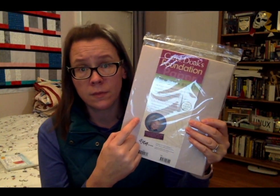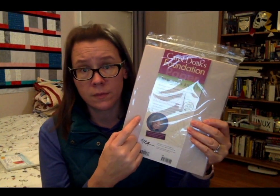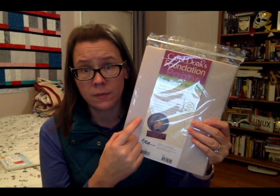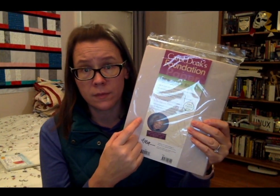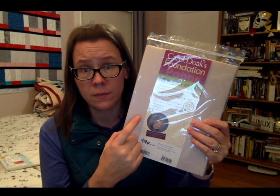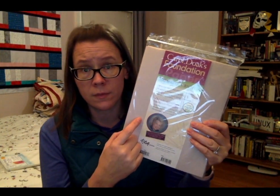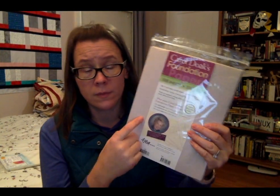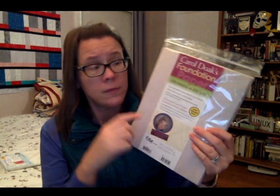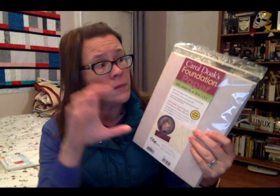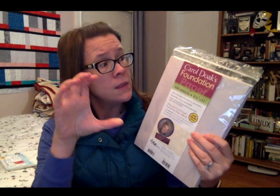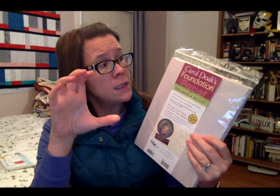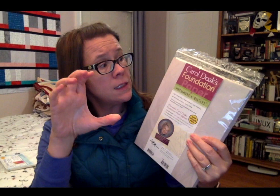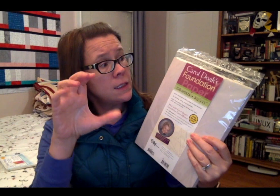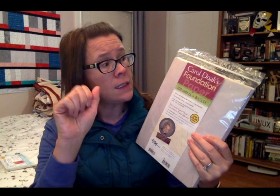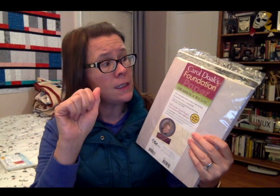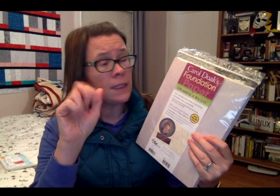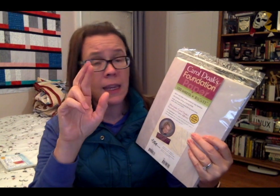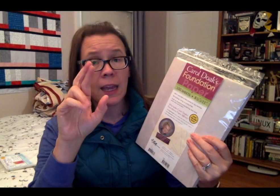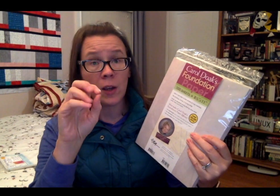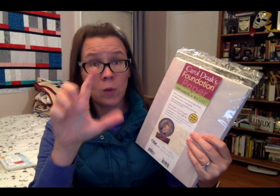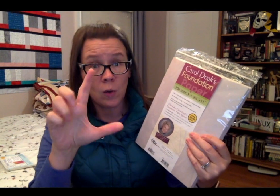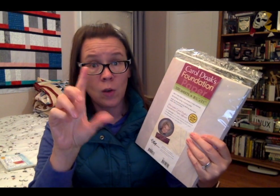This is just what I've used in the past.